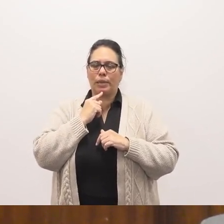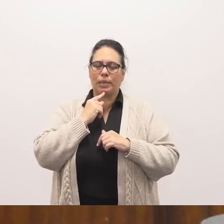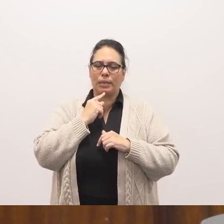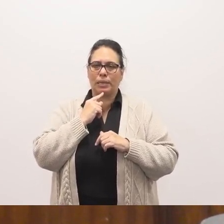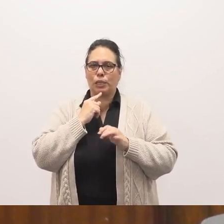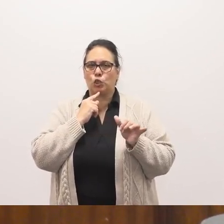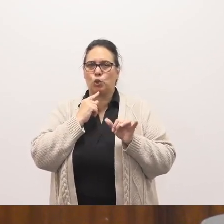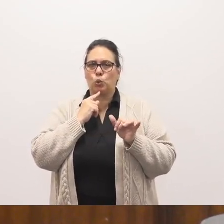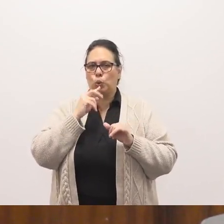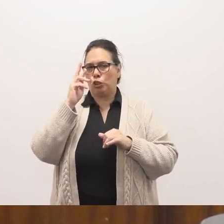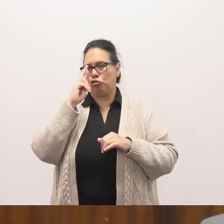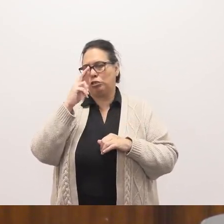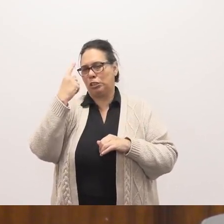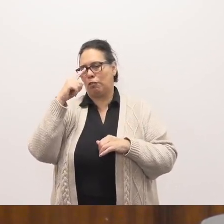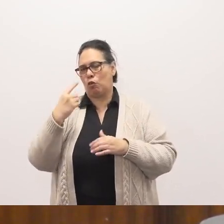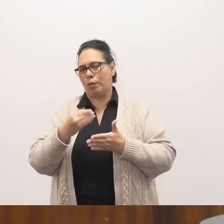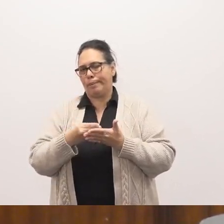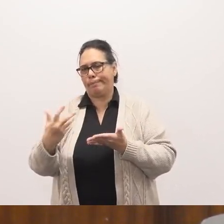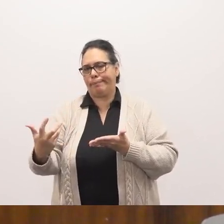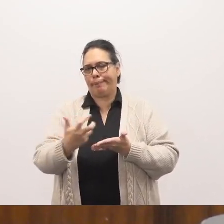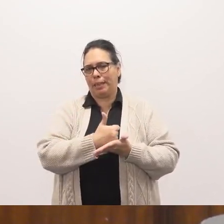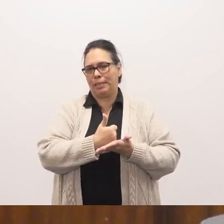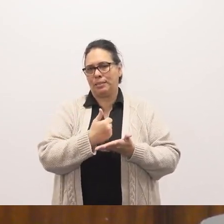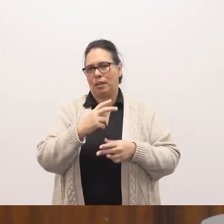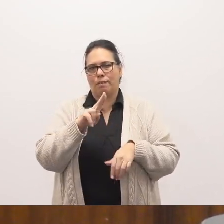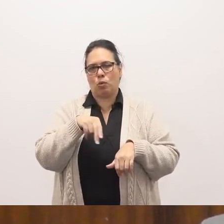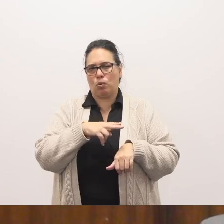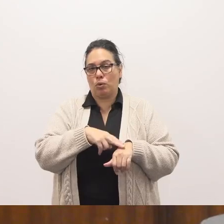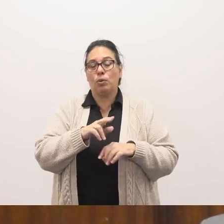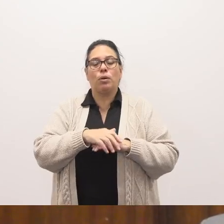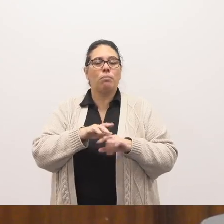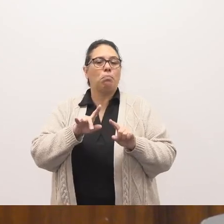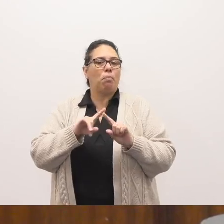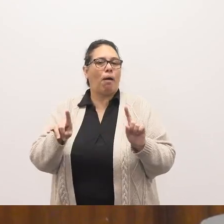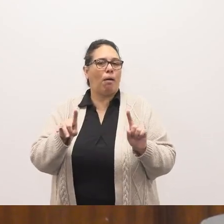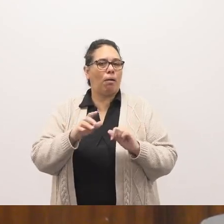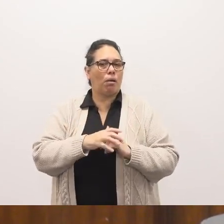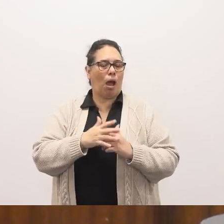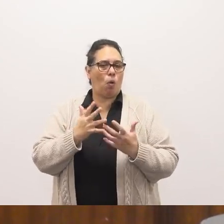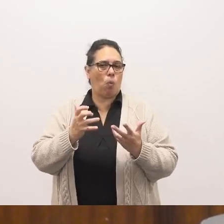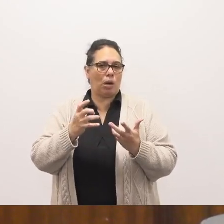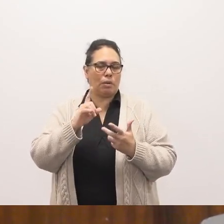the reason for the fundraiser, right? And so all things considered, I just wanted to make sure that I acknowledge